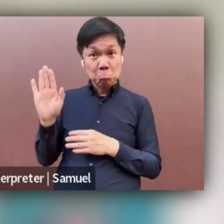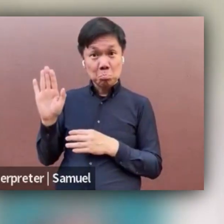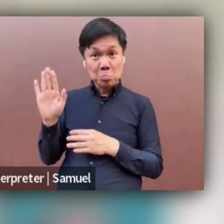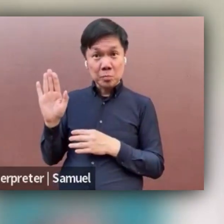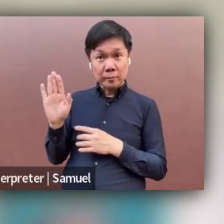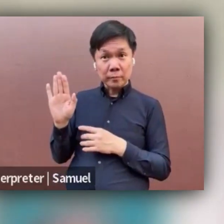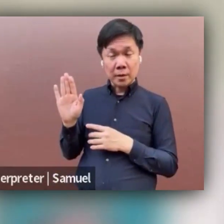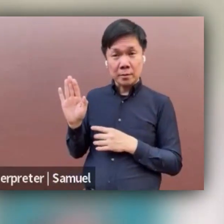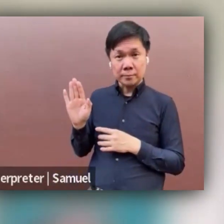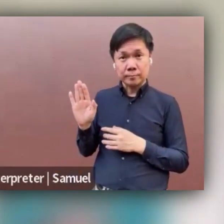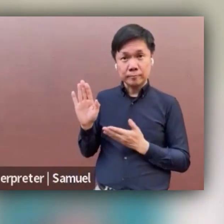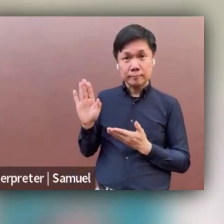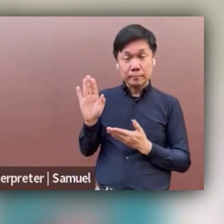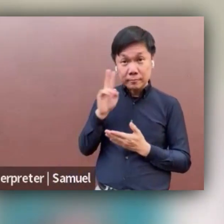Is that a new hand?